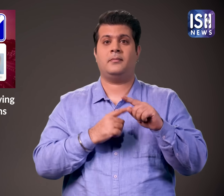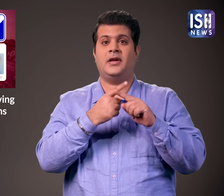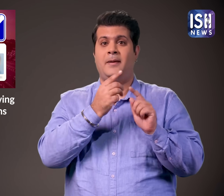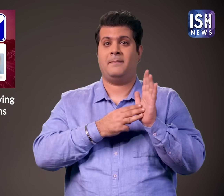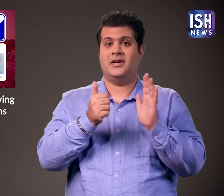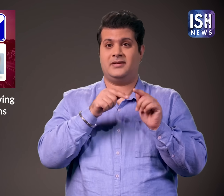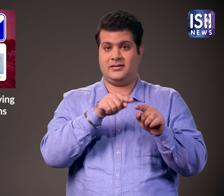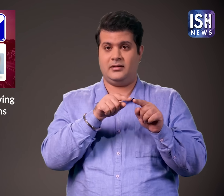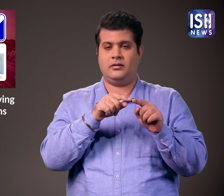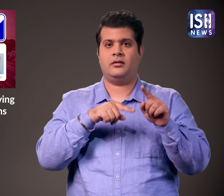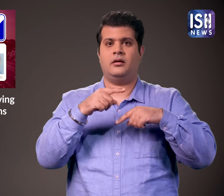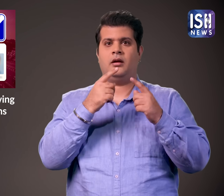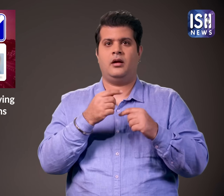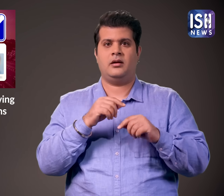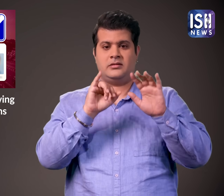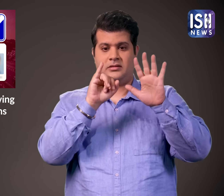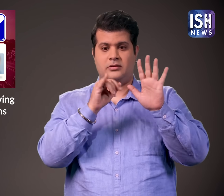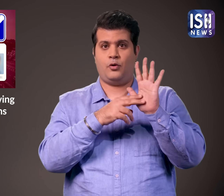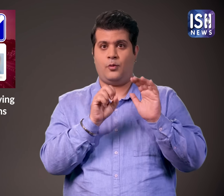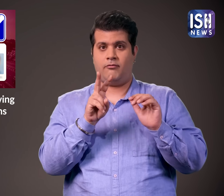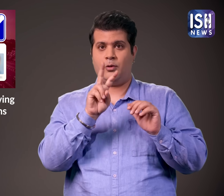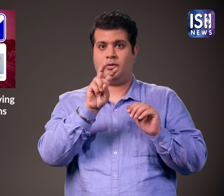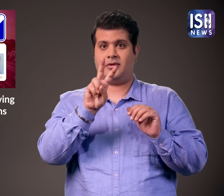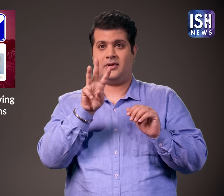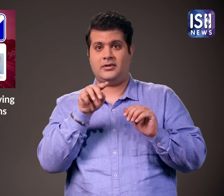Further, the Ministry issued another advisory on 6th November 2023